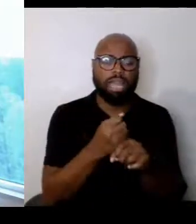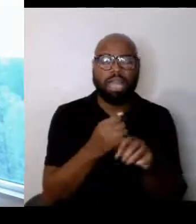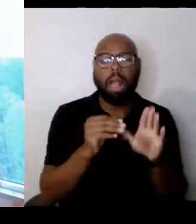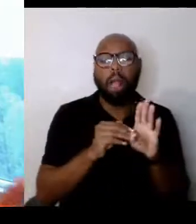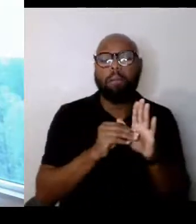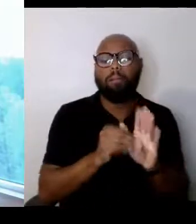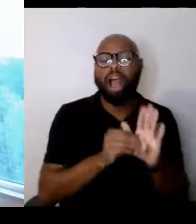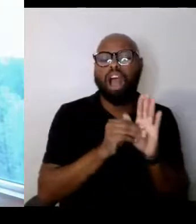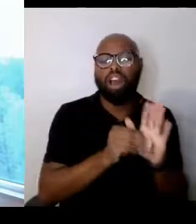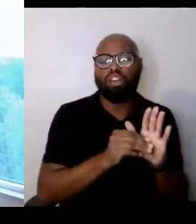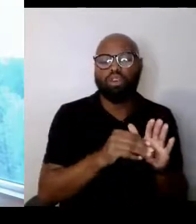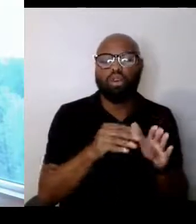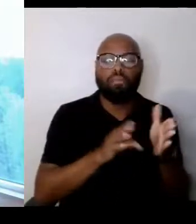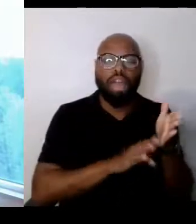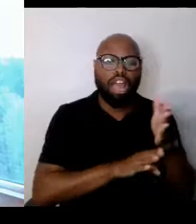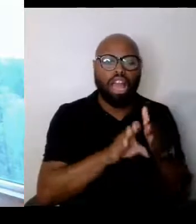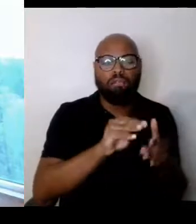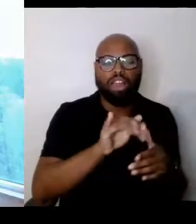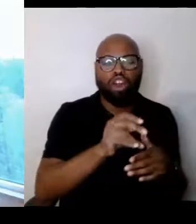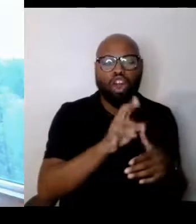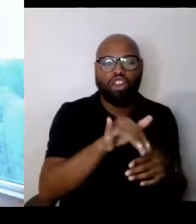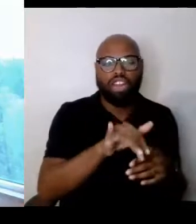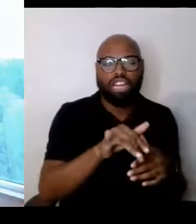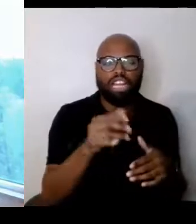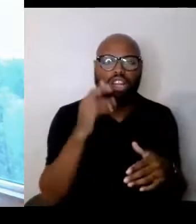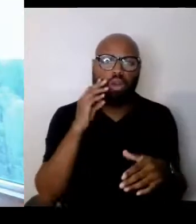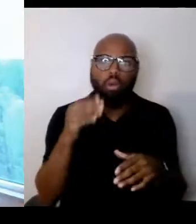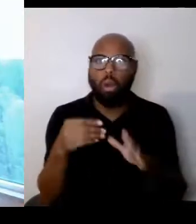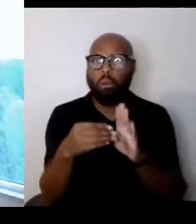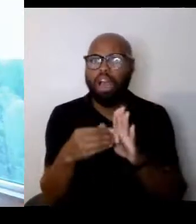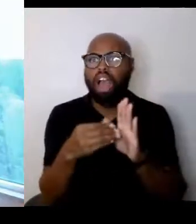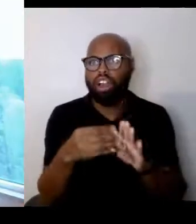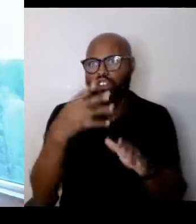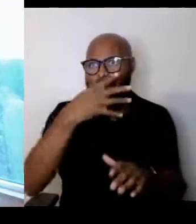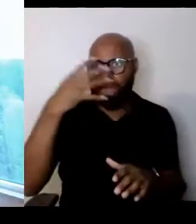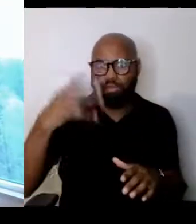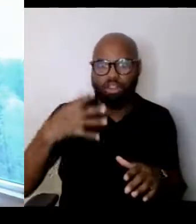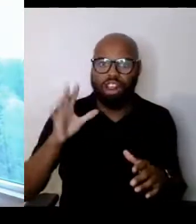that separate us from what the system really creates